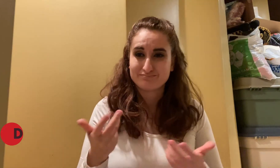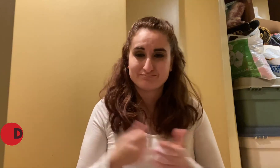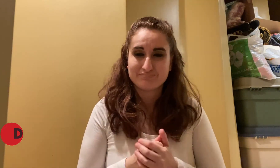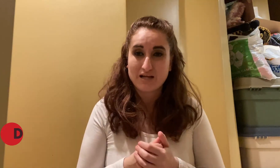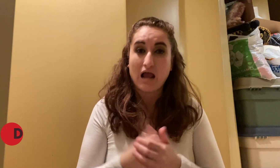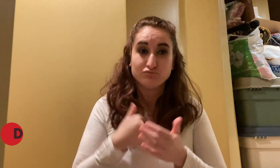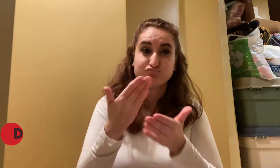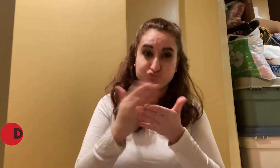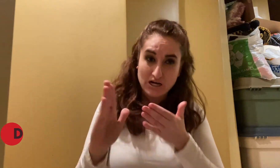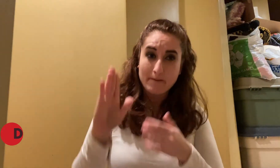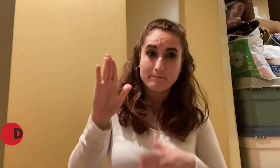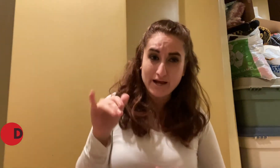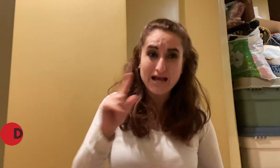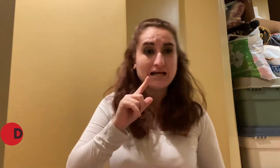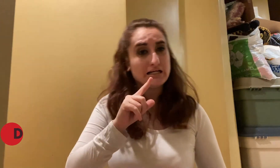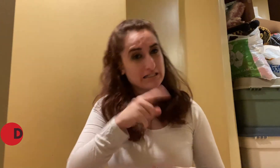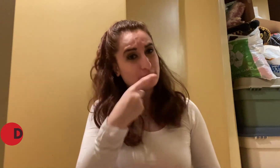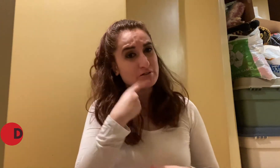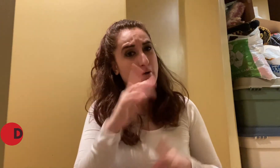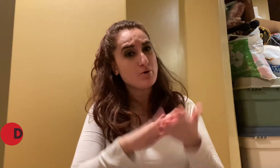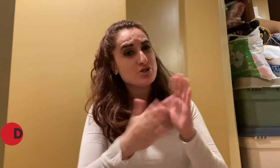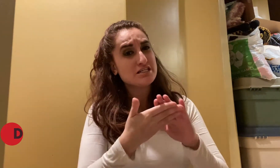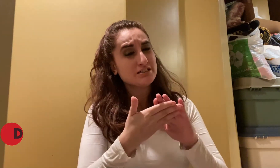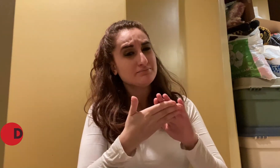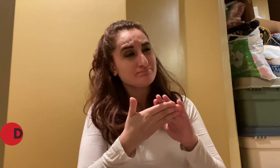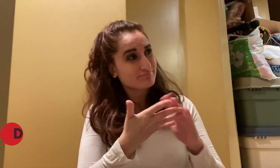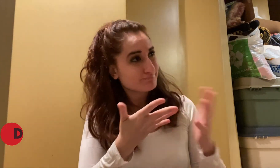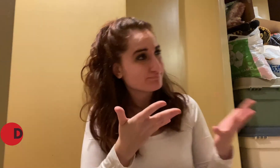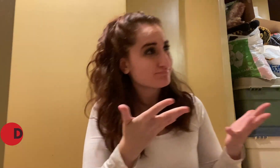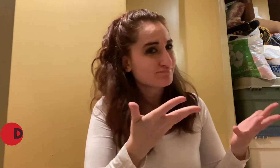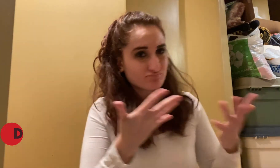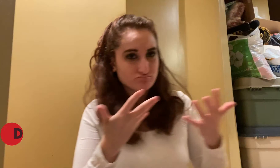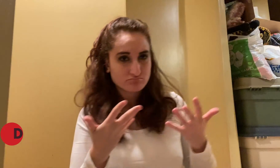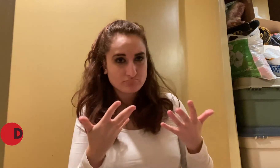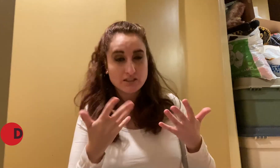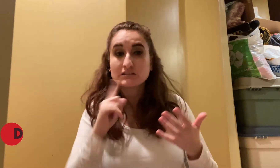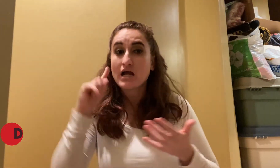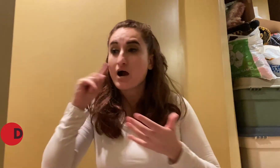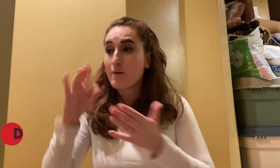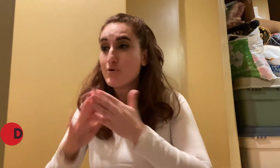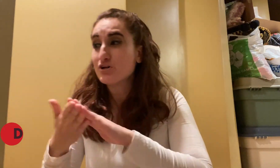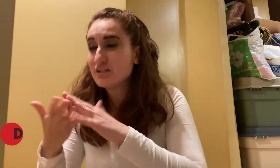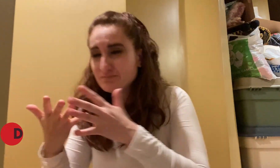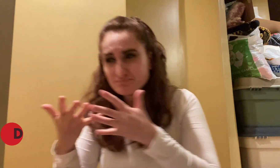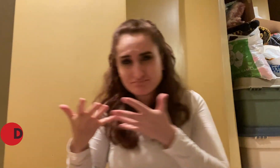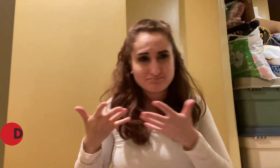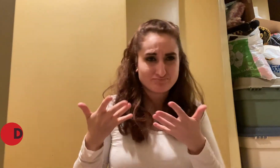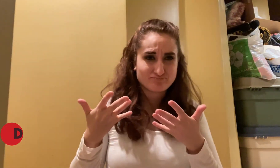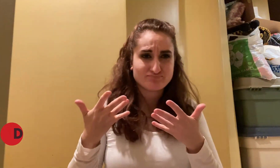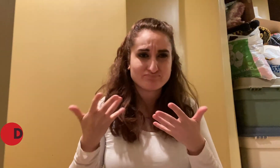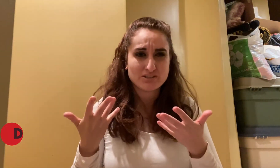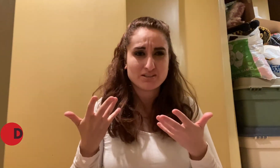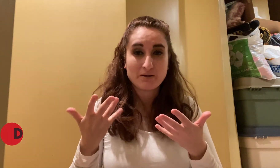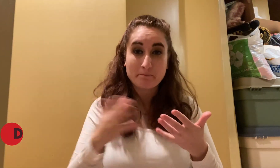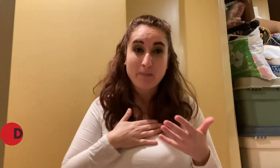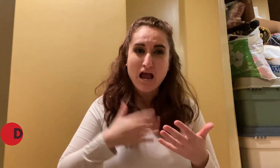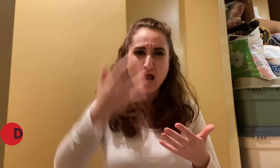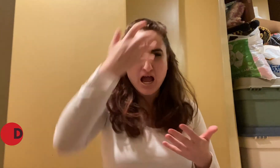I was rejected by the hearing community, and also the Deaf community.